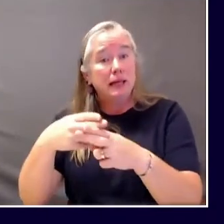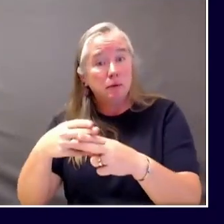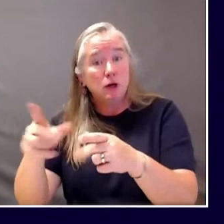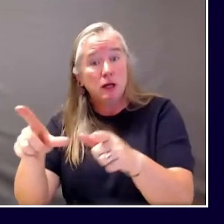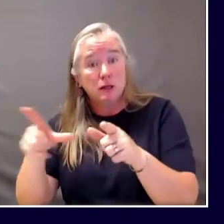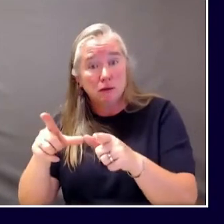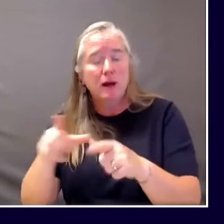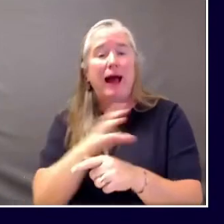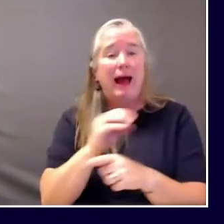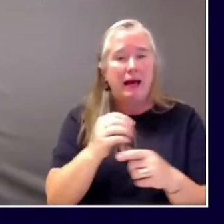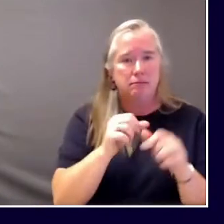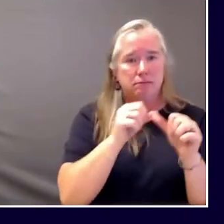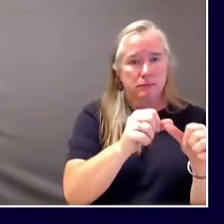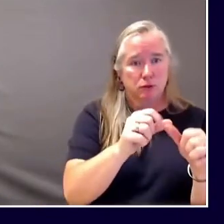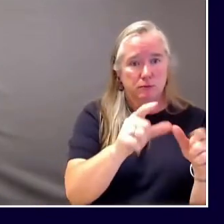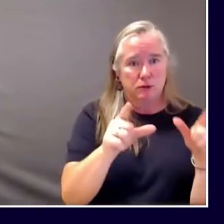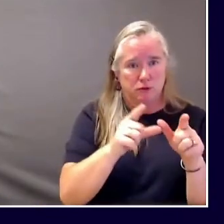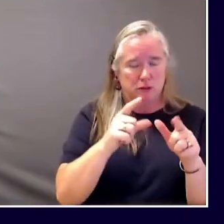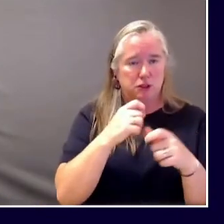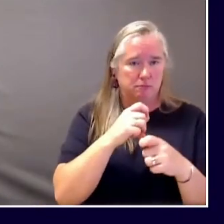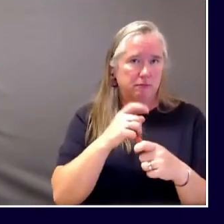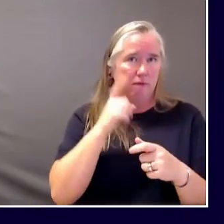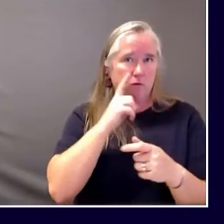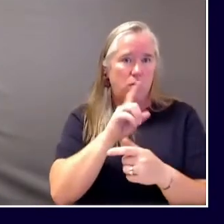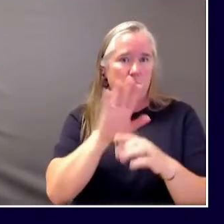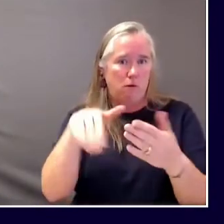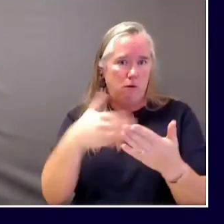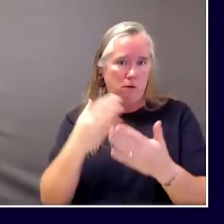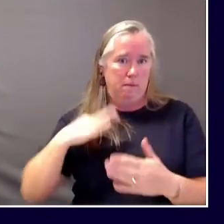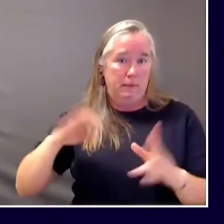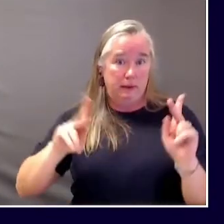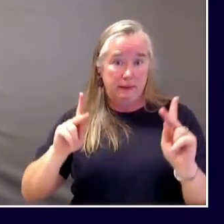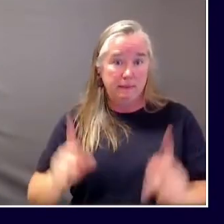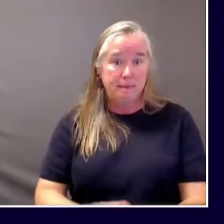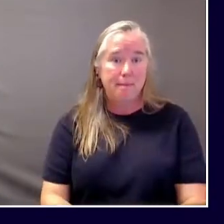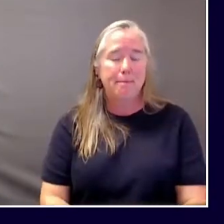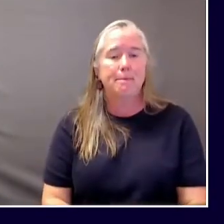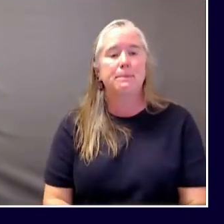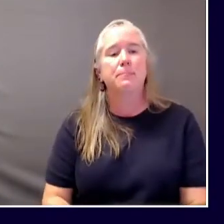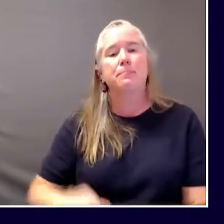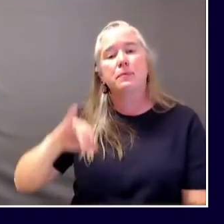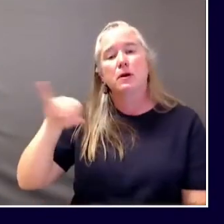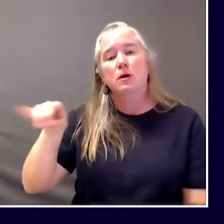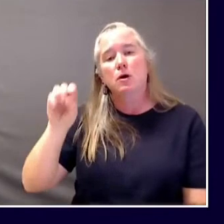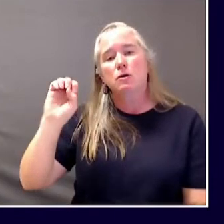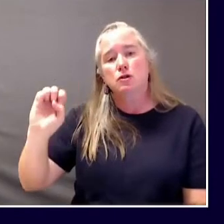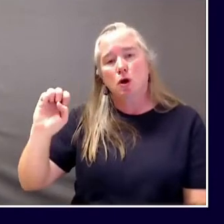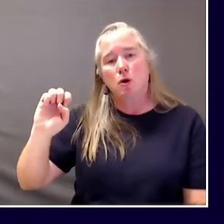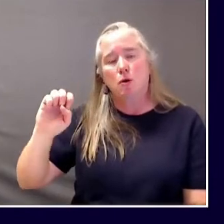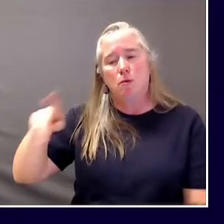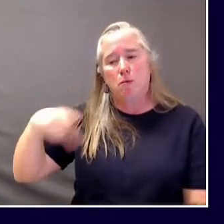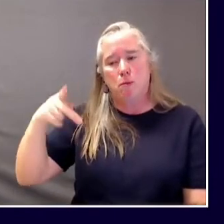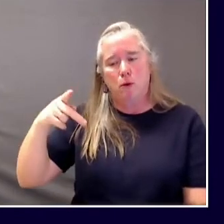thank you